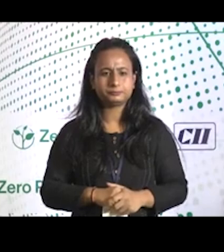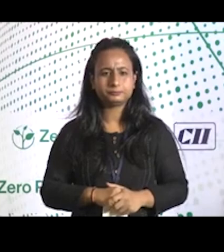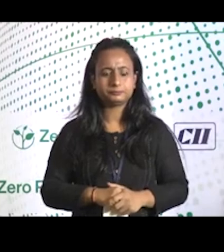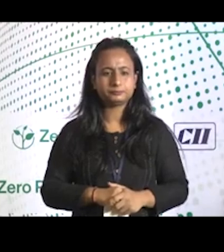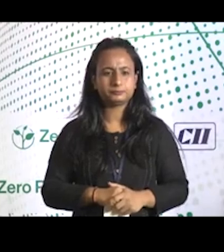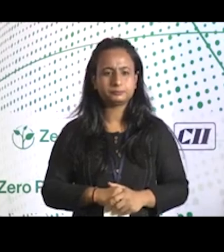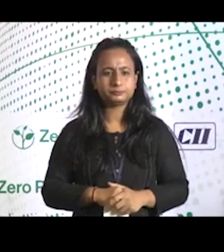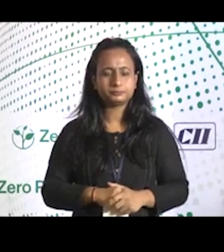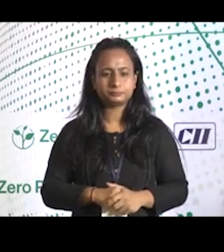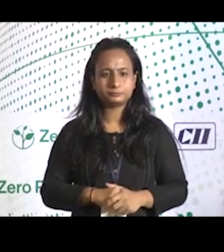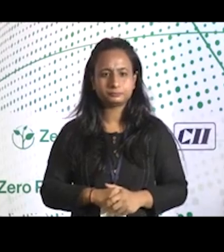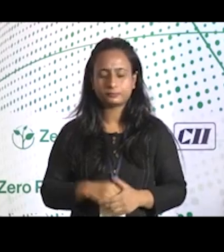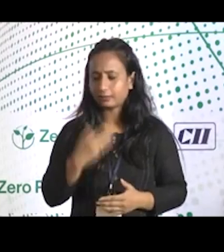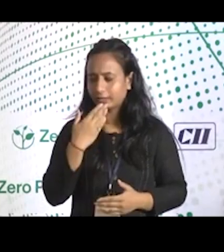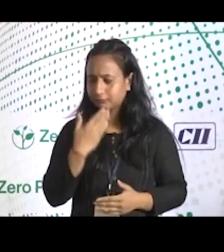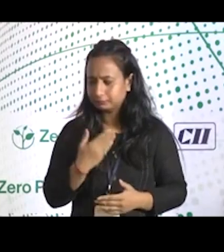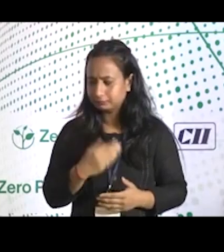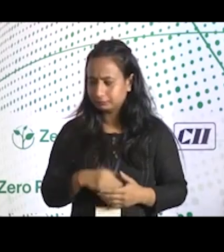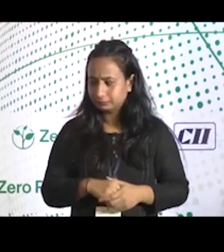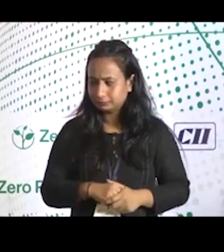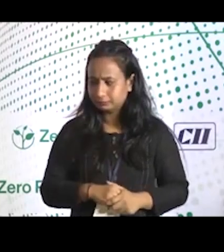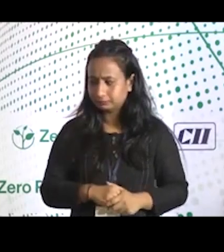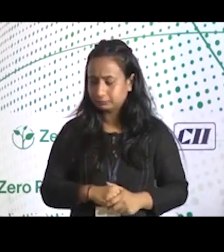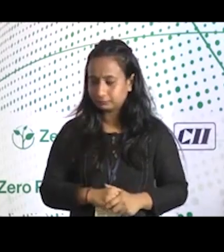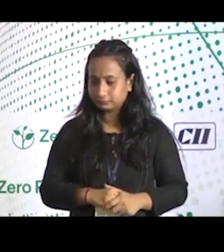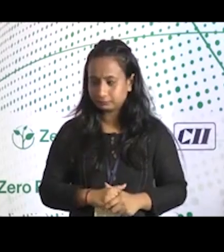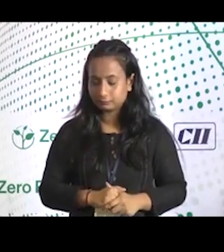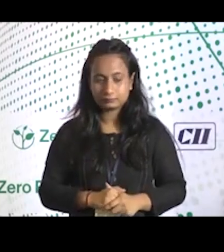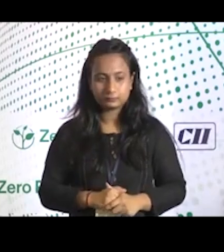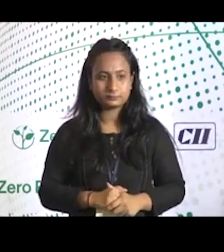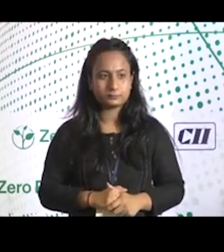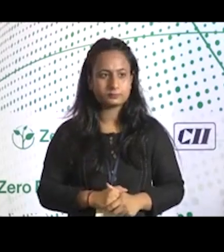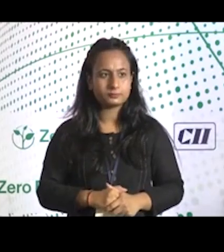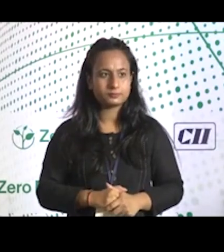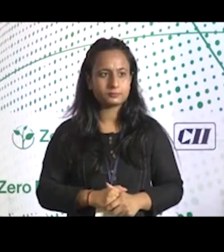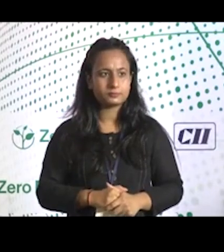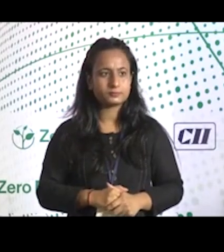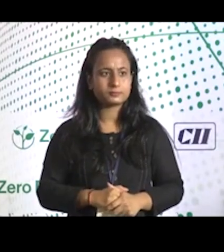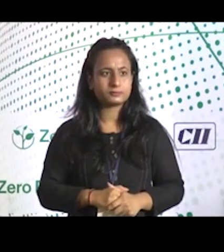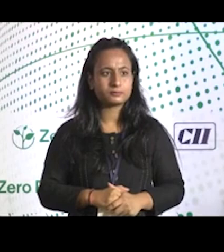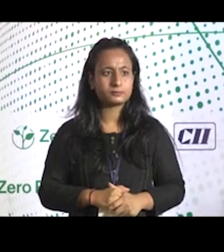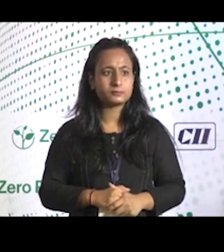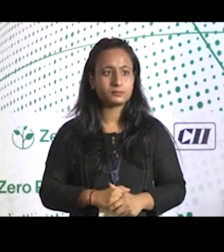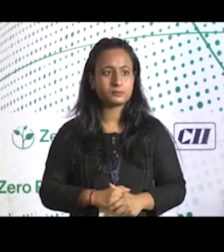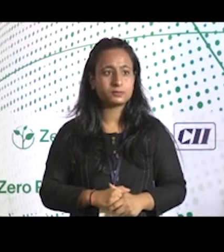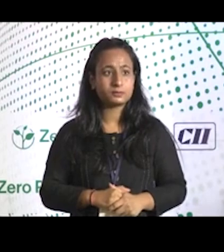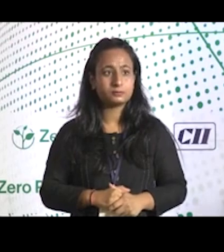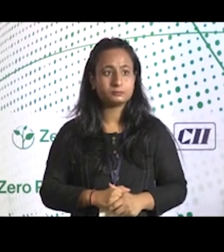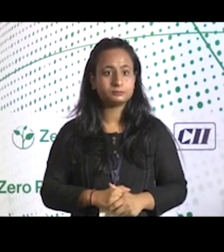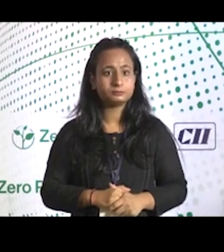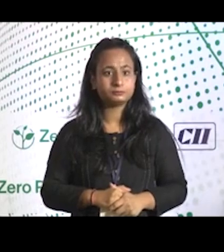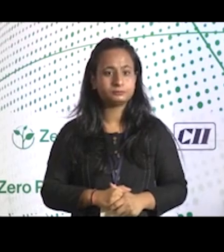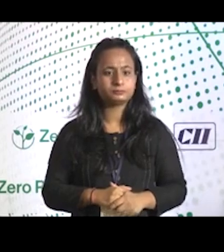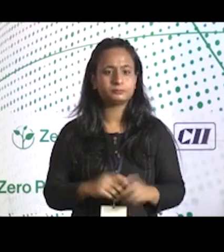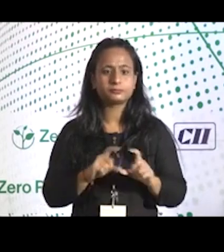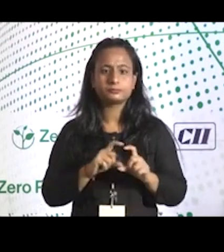But I think at the I think the way forward will become clear when we are clear about what the problem is. Right?